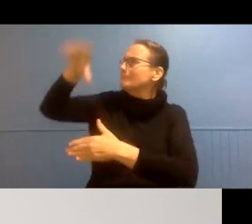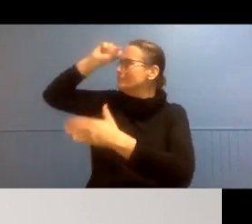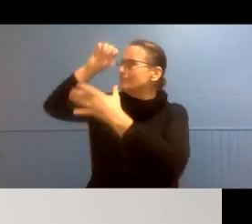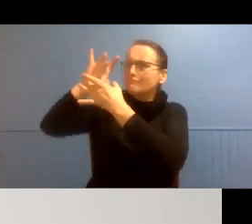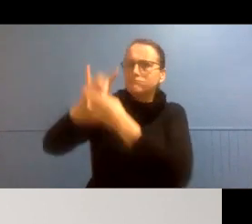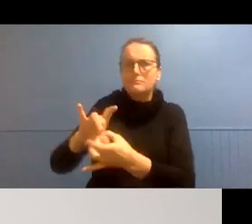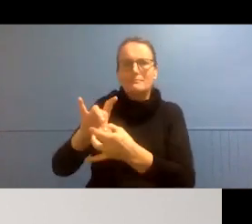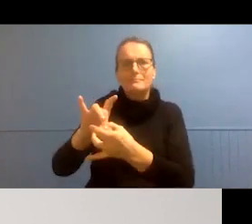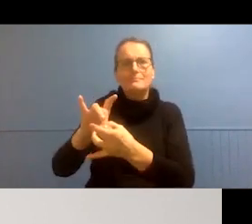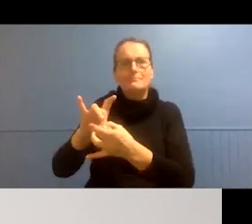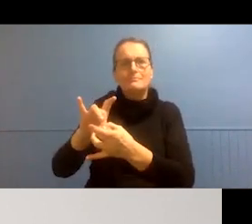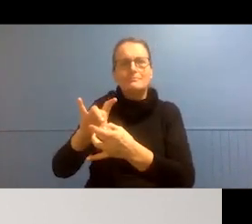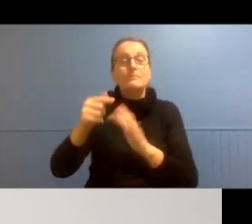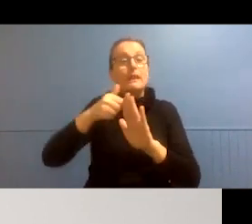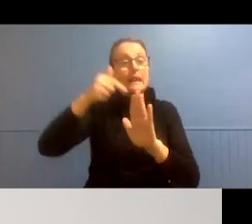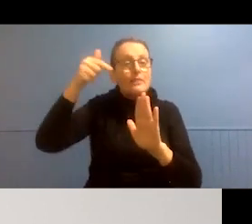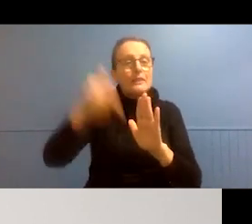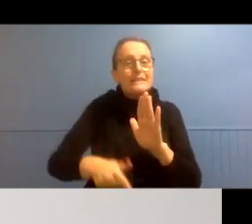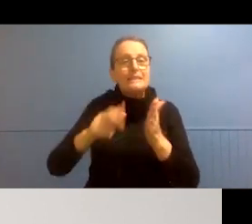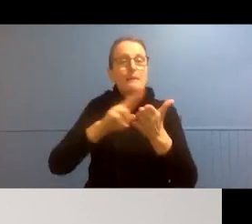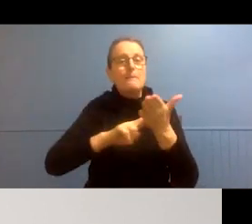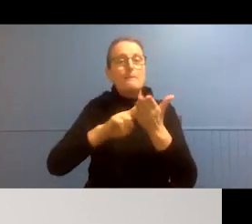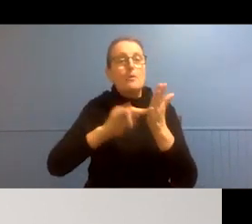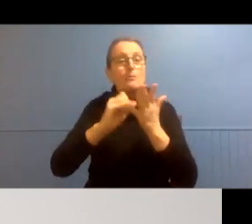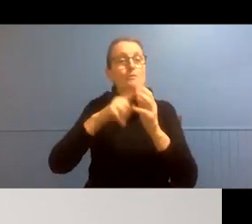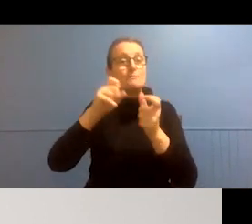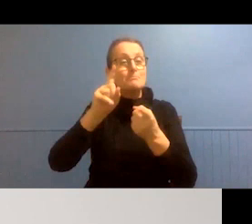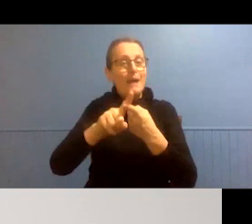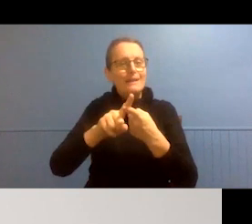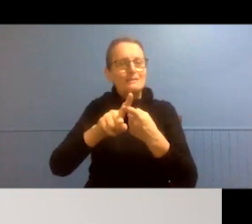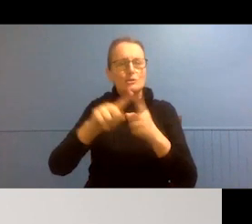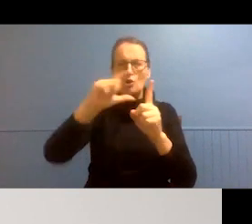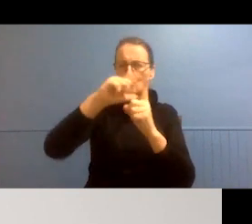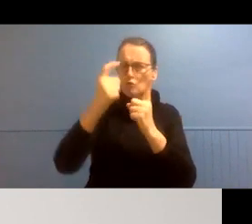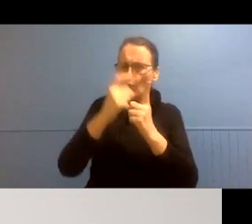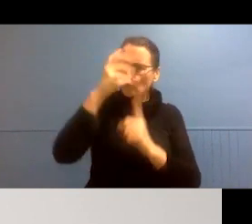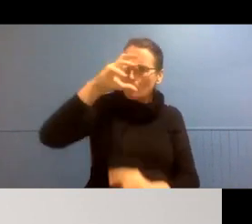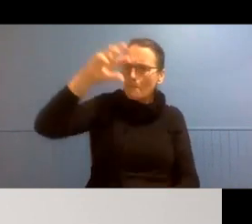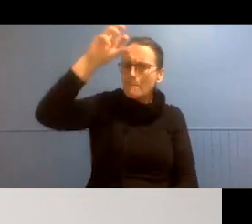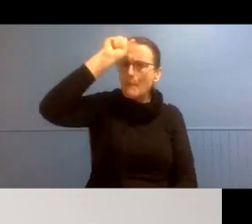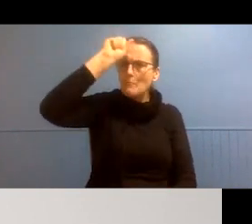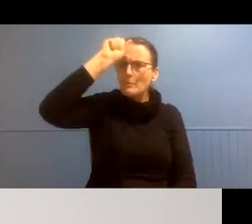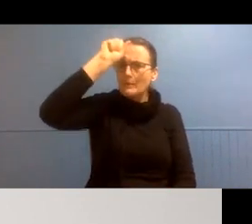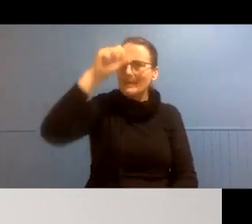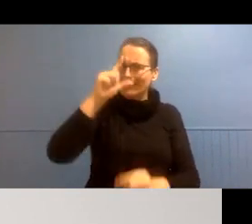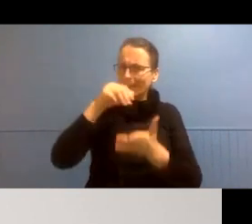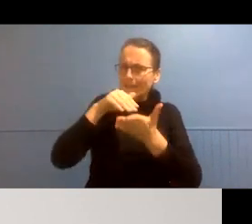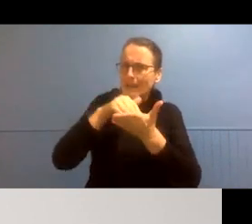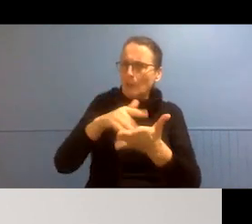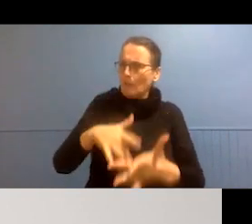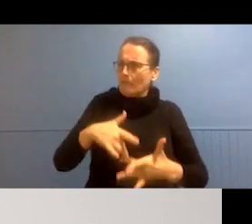space of deep cultural memory, it cultivates deep belonging.